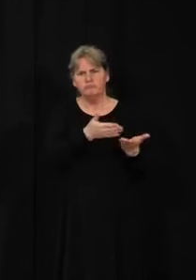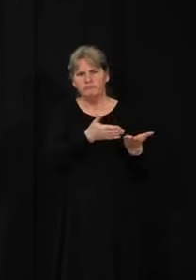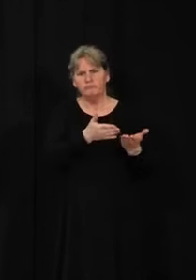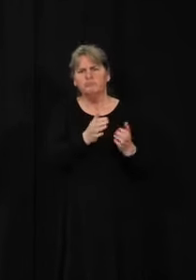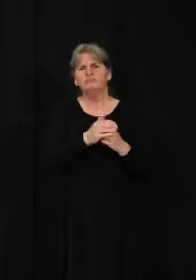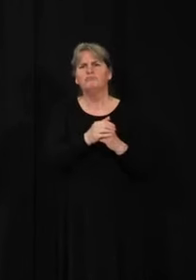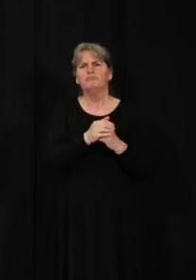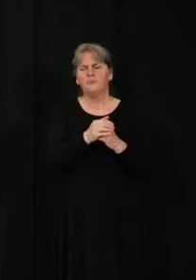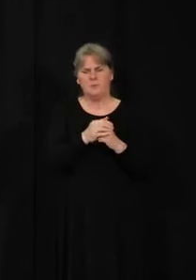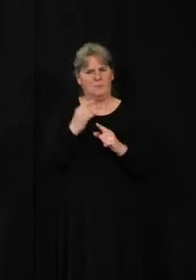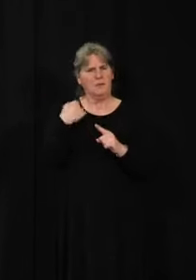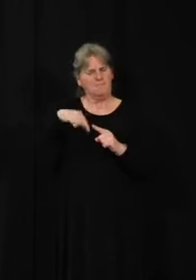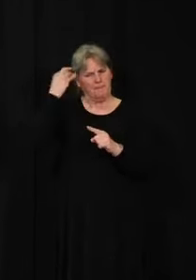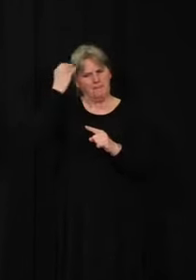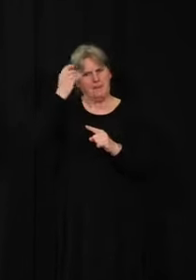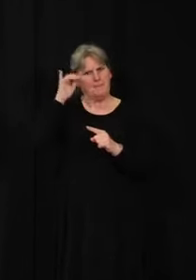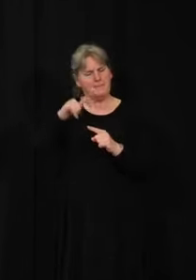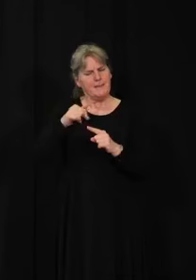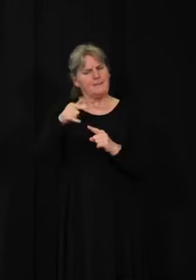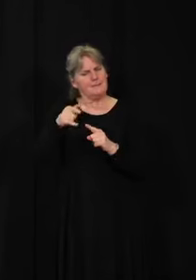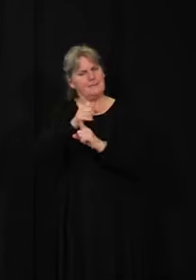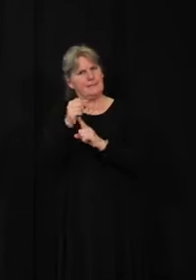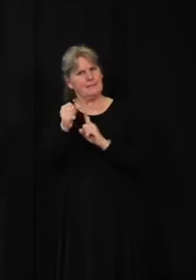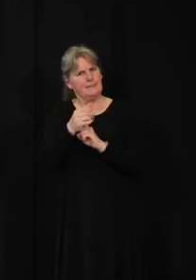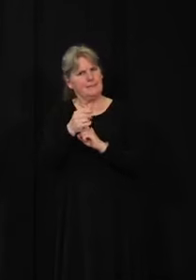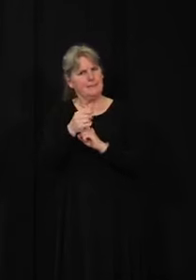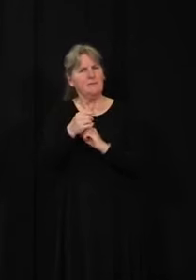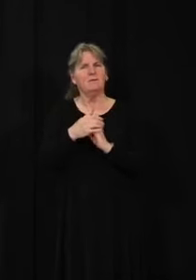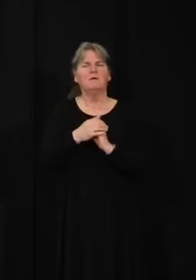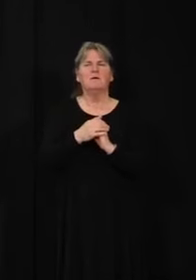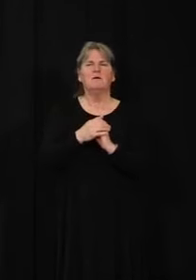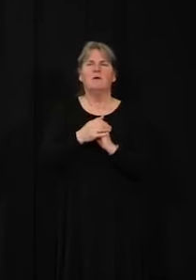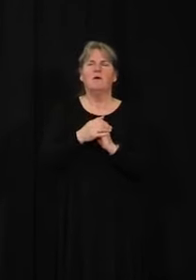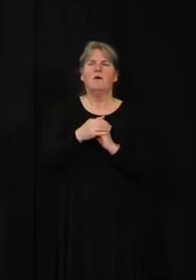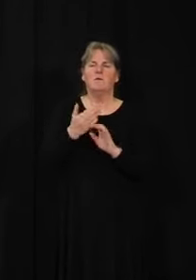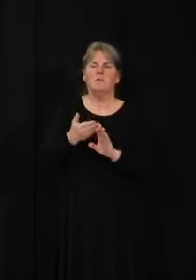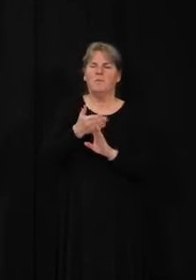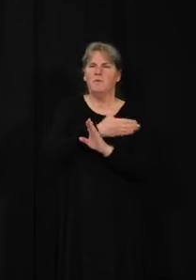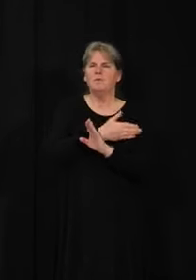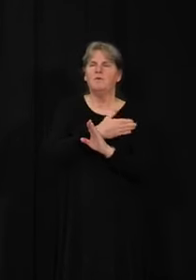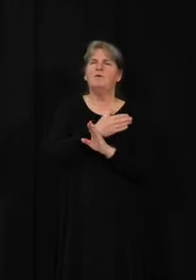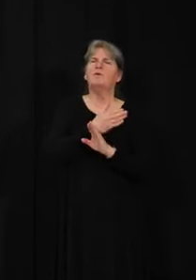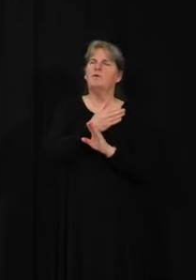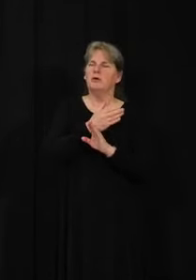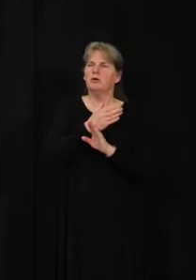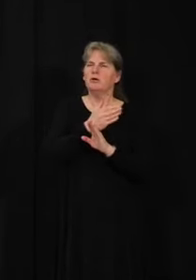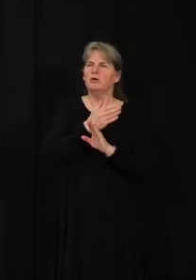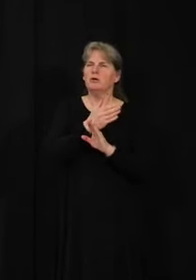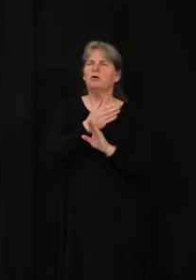That is definitely something that is on our minds right now. And if we look at previous announcements of support back we